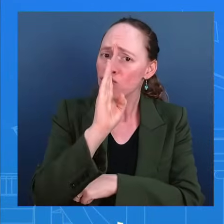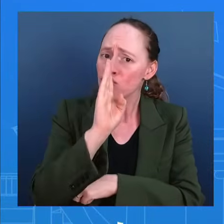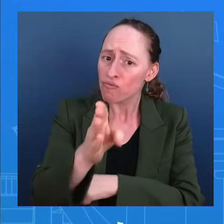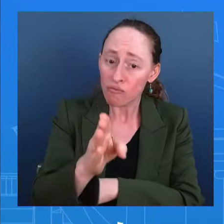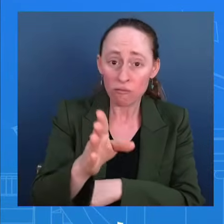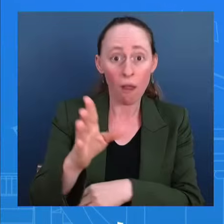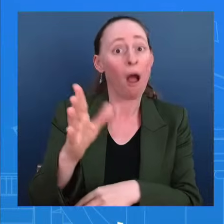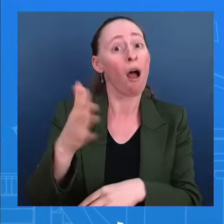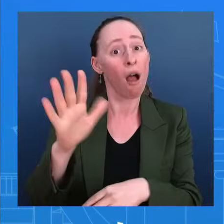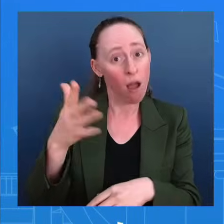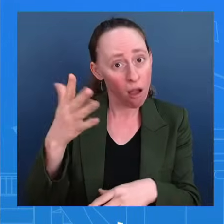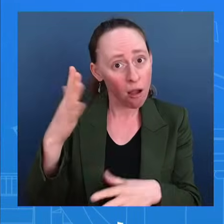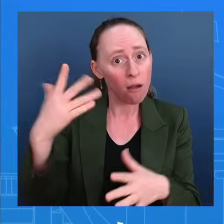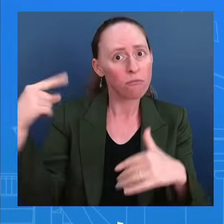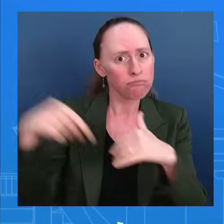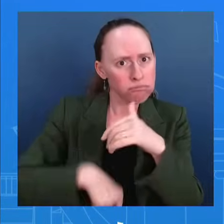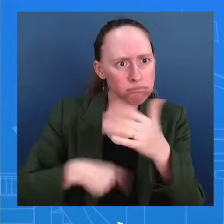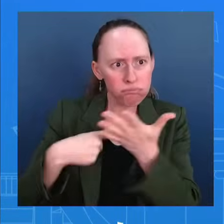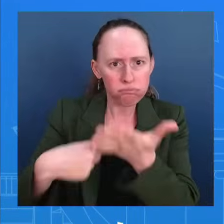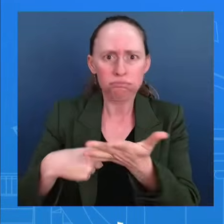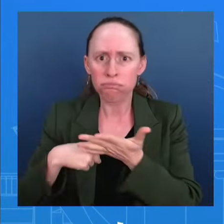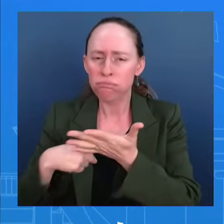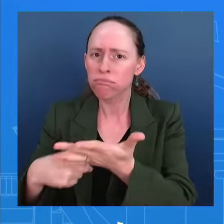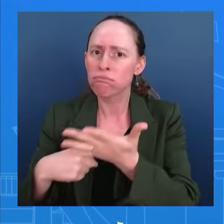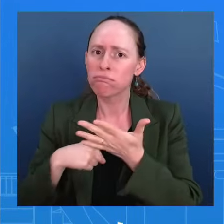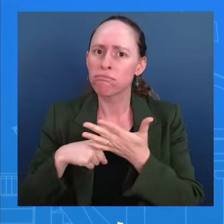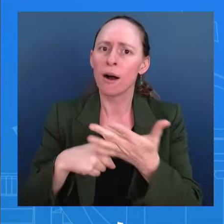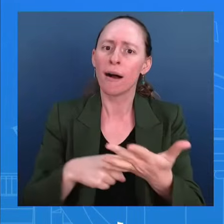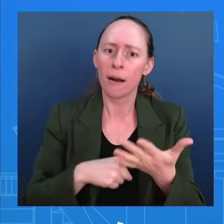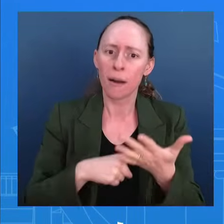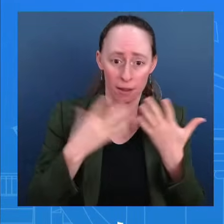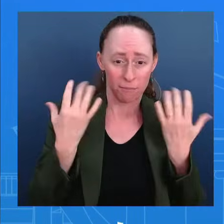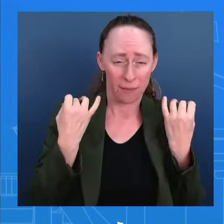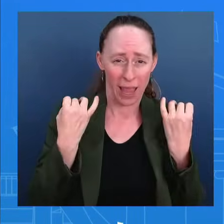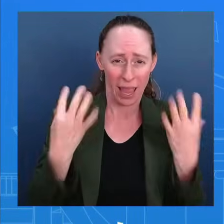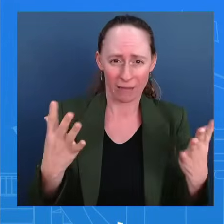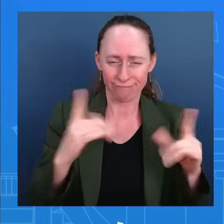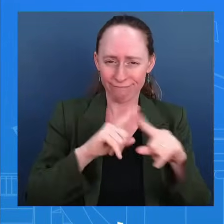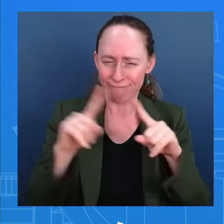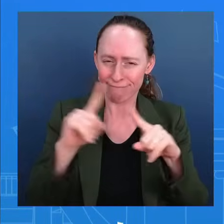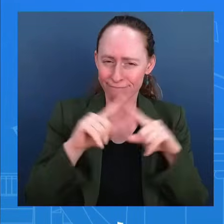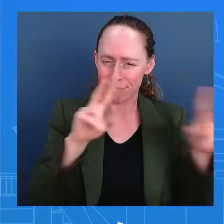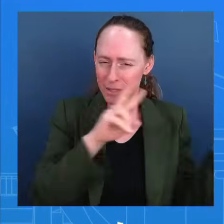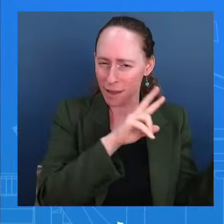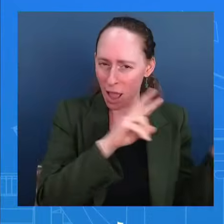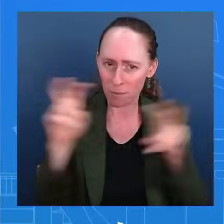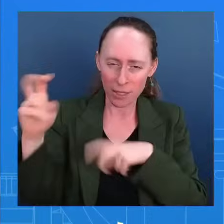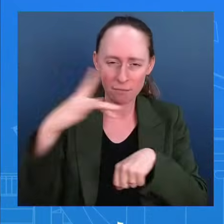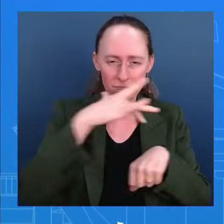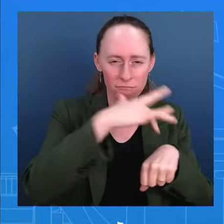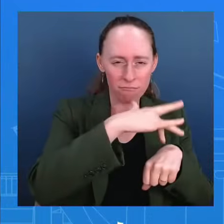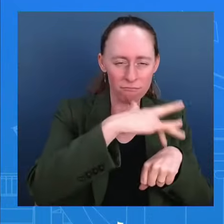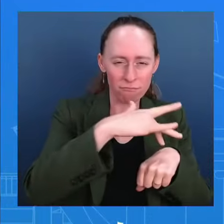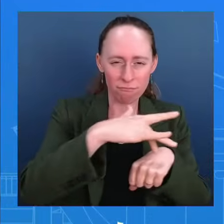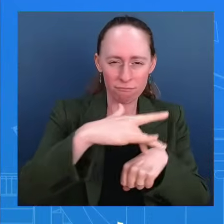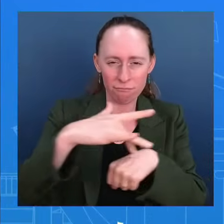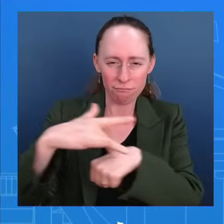They discussed a range of issues, and we are going to have a readout shortly that you all will -- will have to --